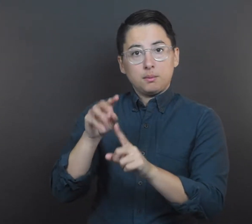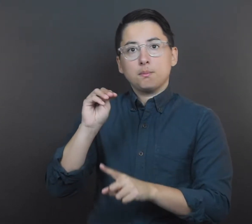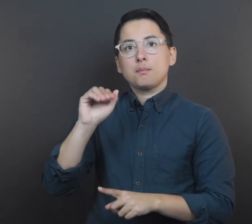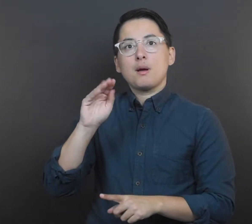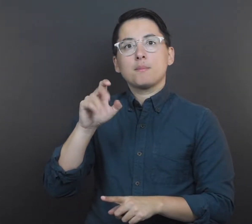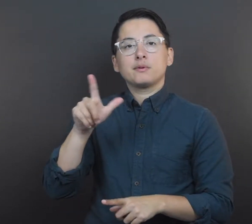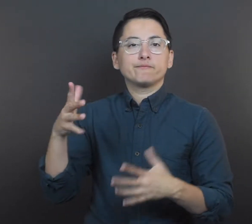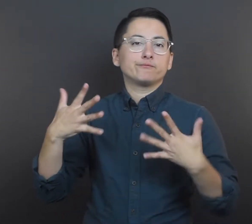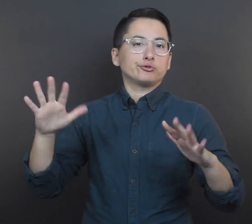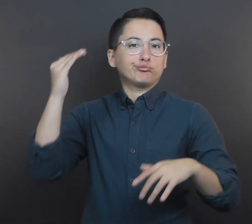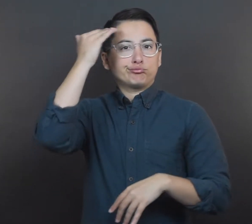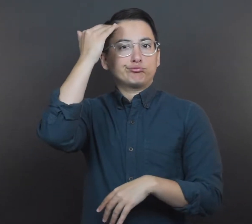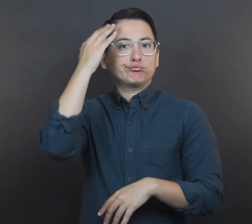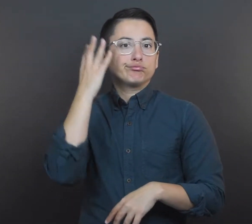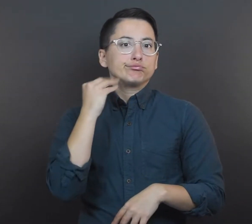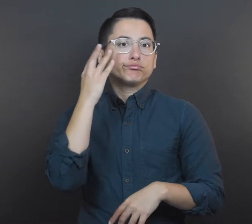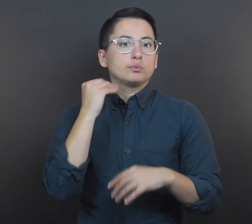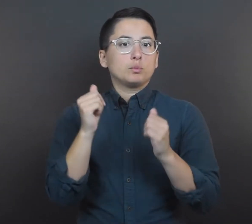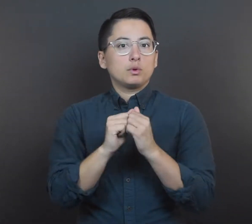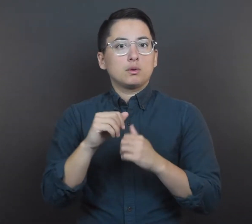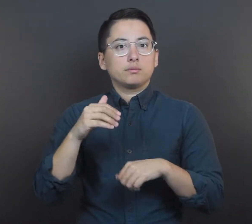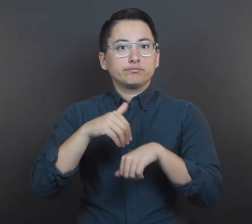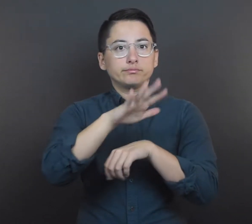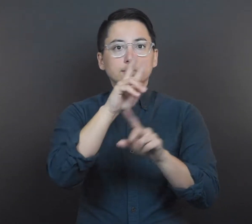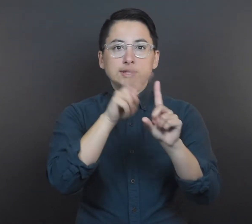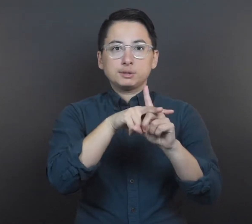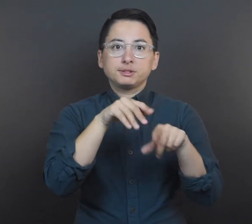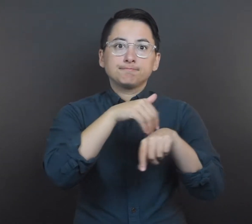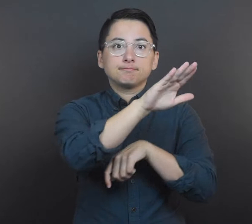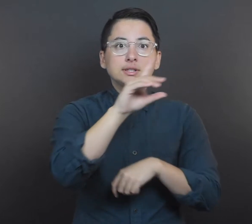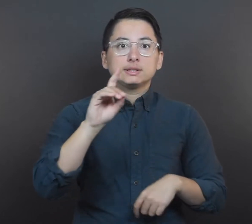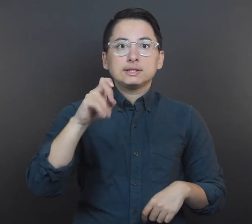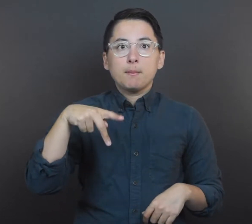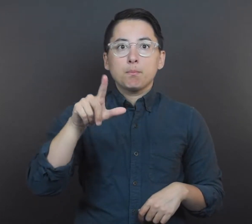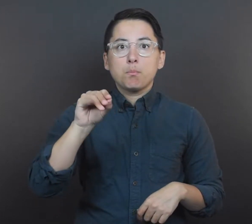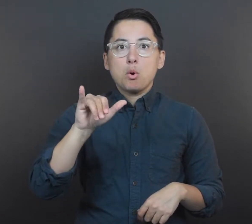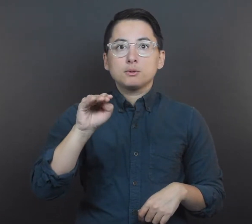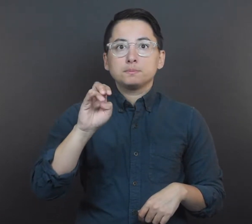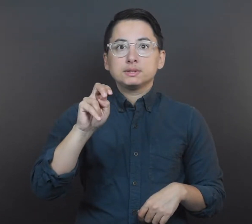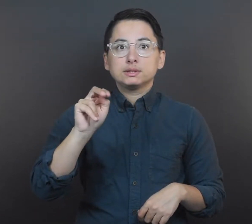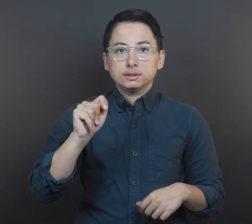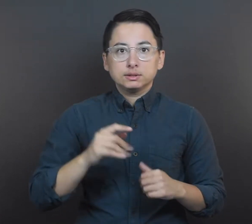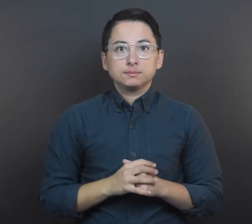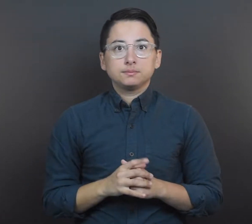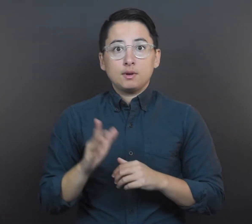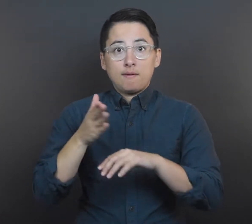Having worked at DEO, Mabel is no stranger to the ropes of deployment.